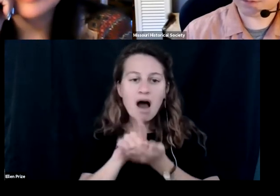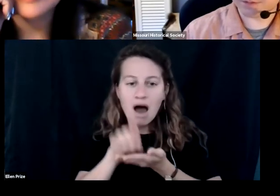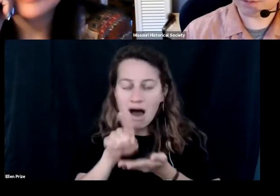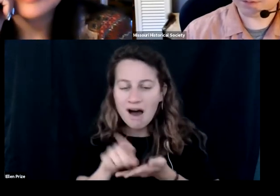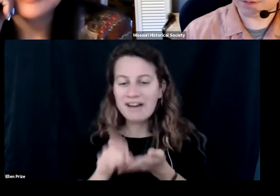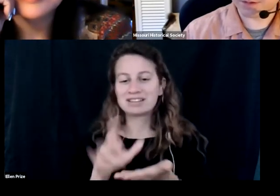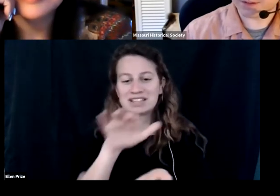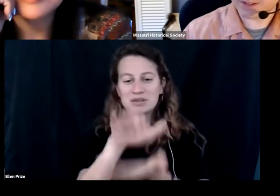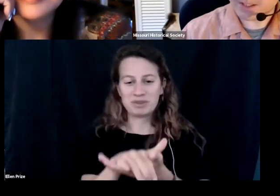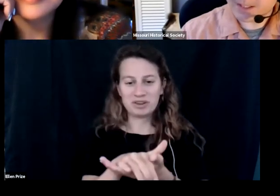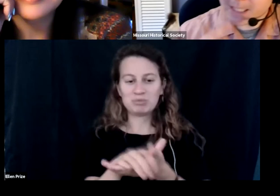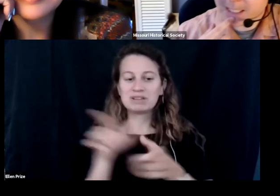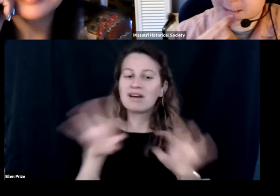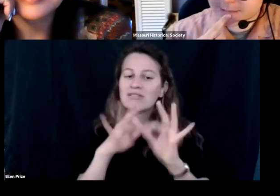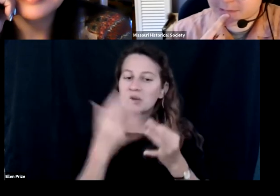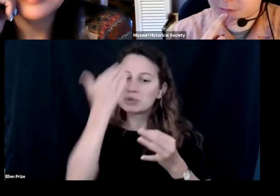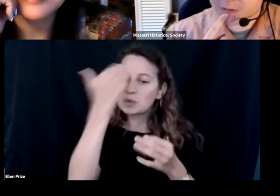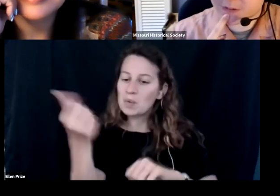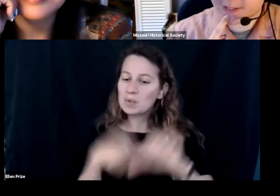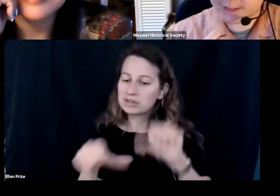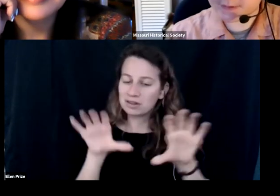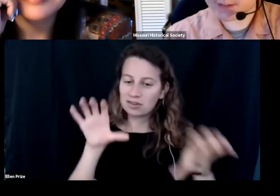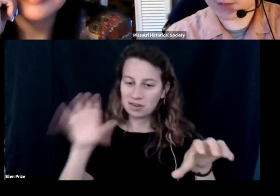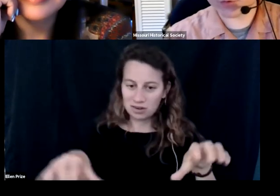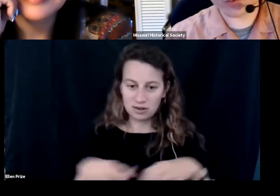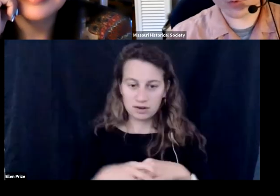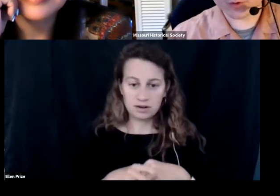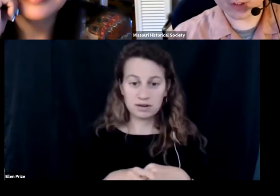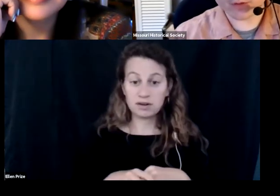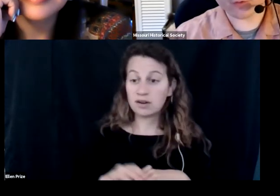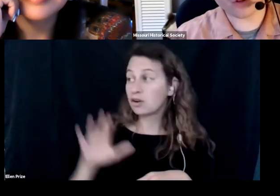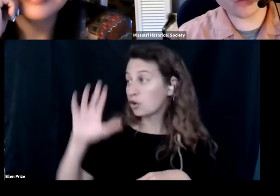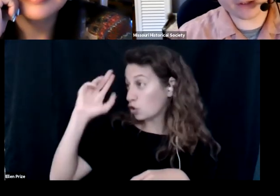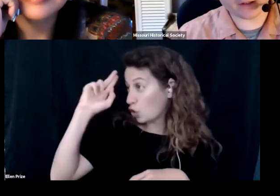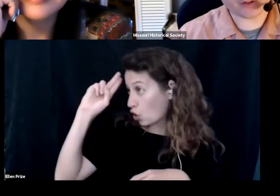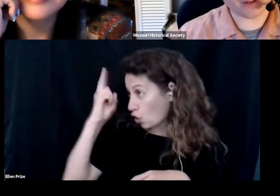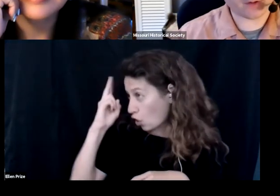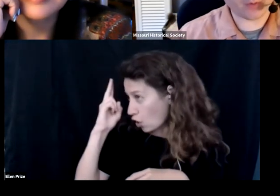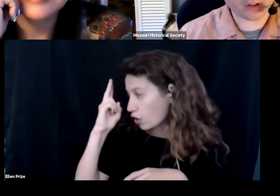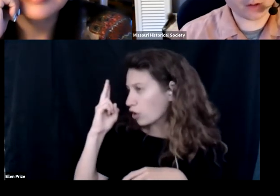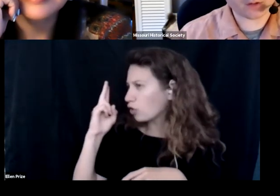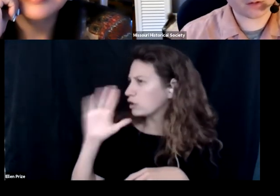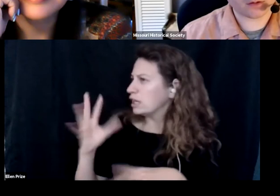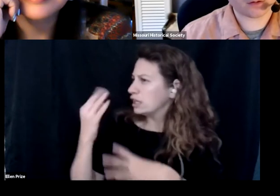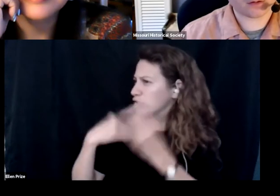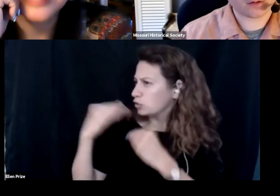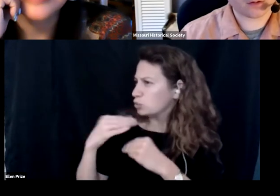so my mother and father have nothing but good things to say about St. Louis. You know, when my parents were growing up here,